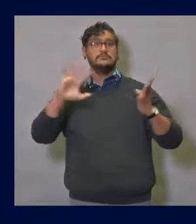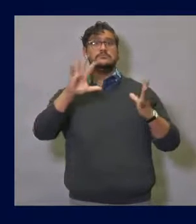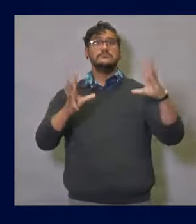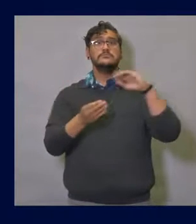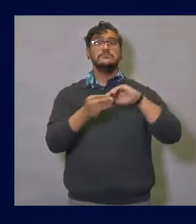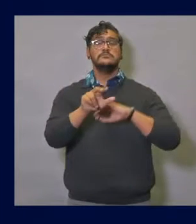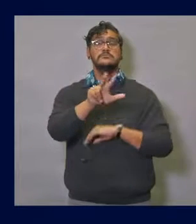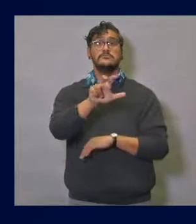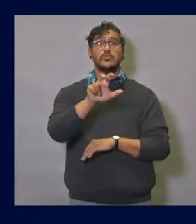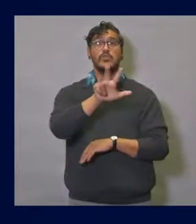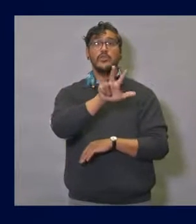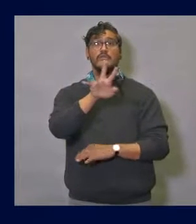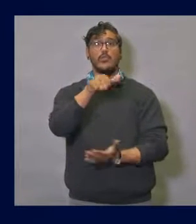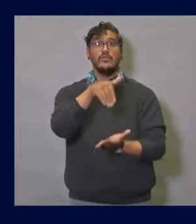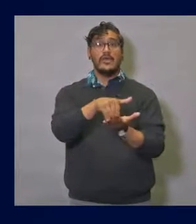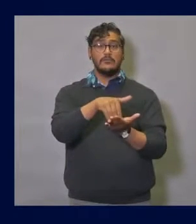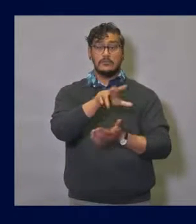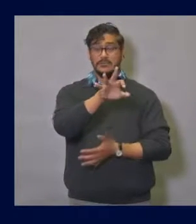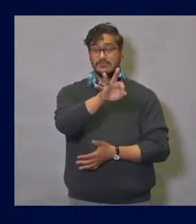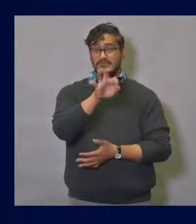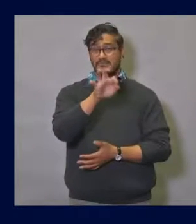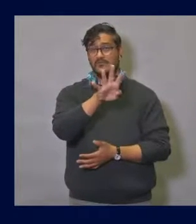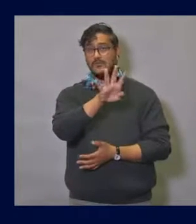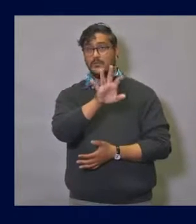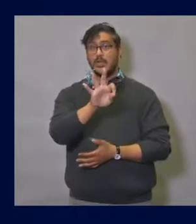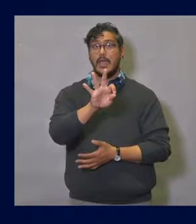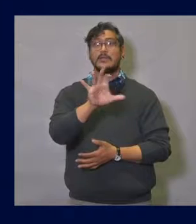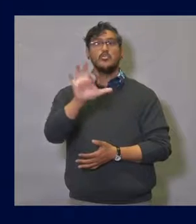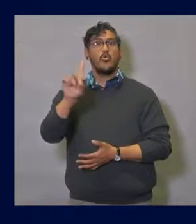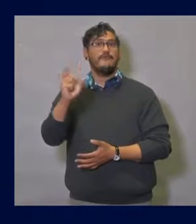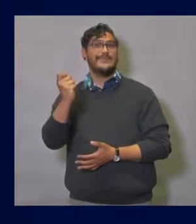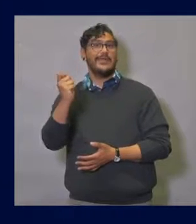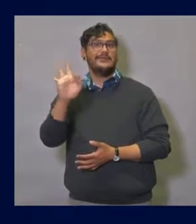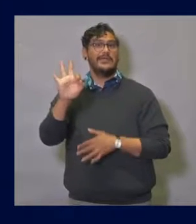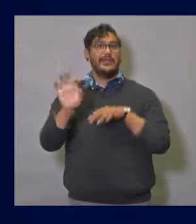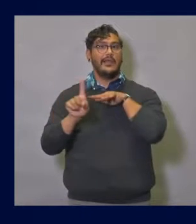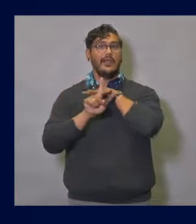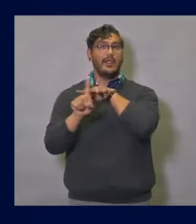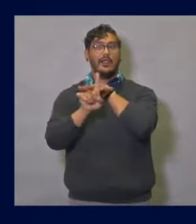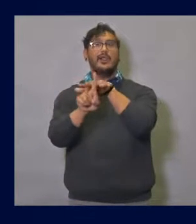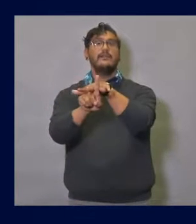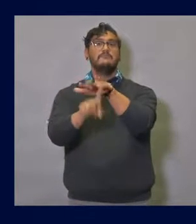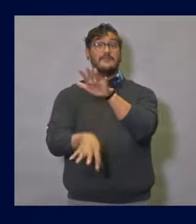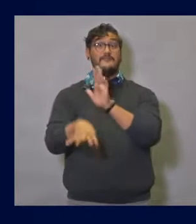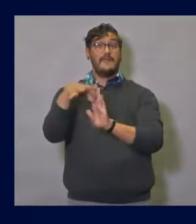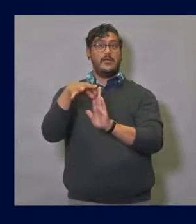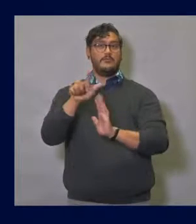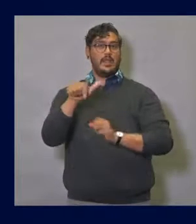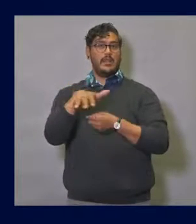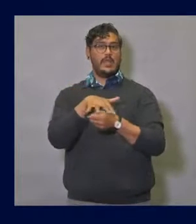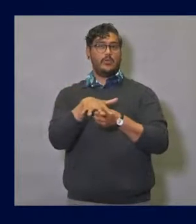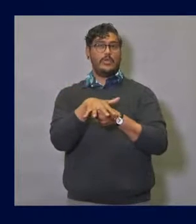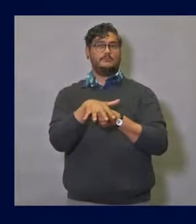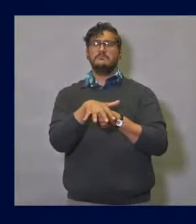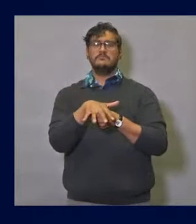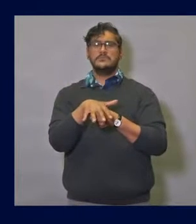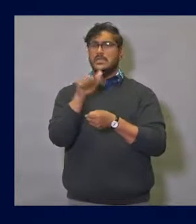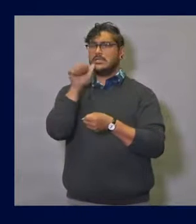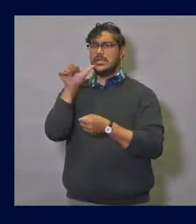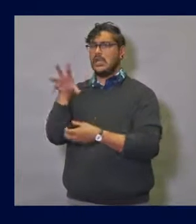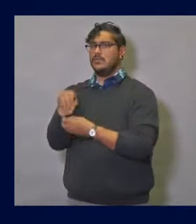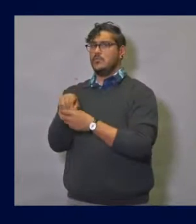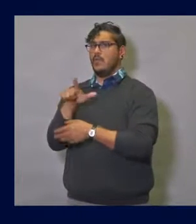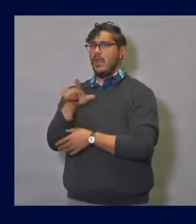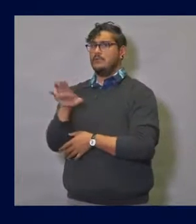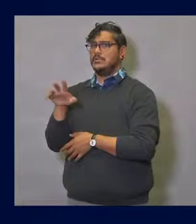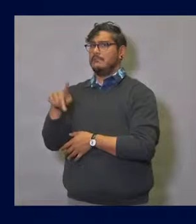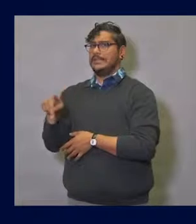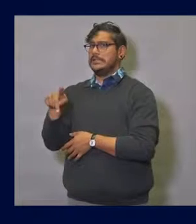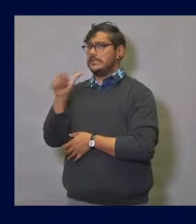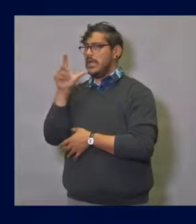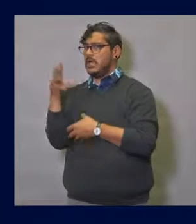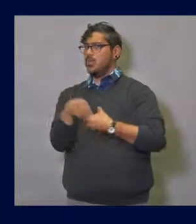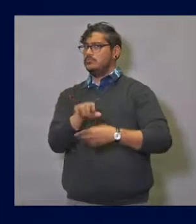MARCH 18TH OF 2021, A TOTAL OF